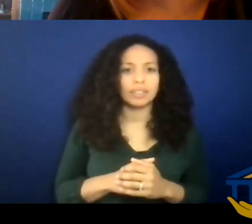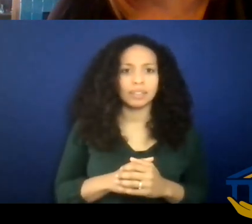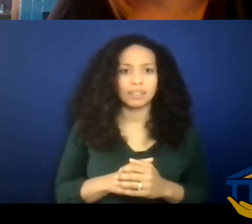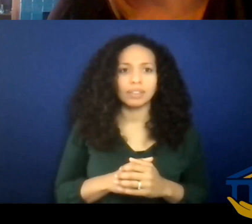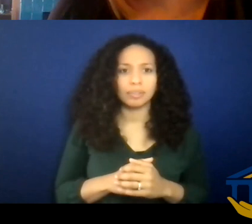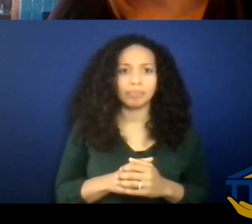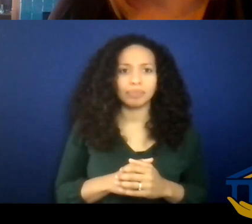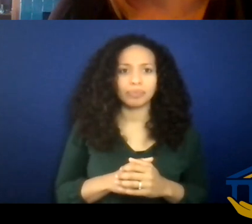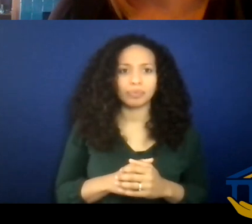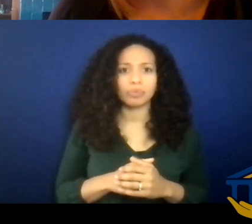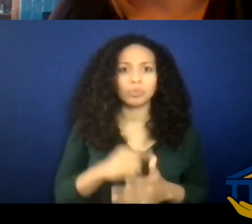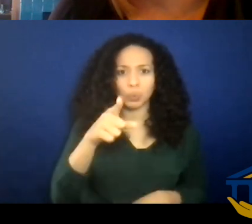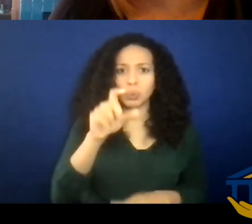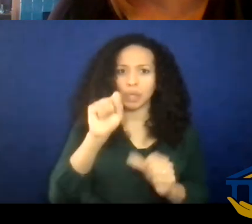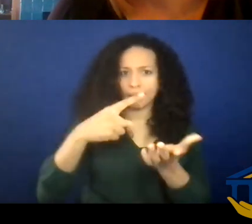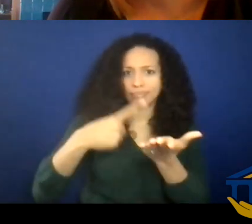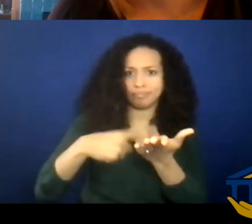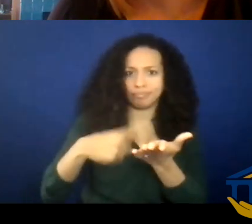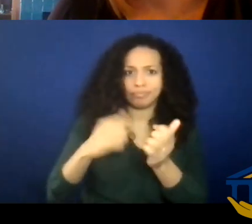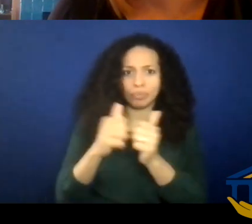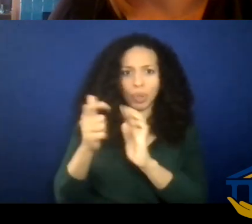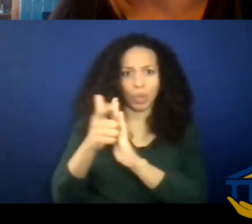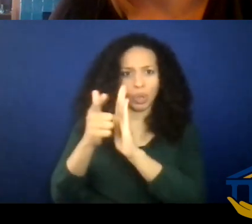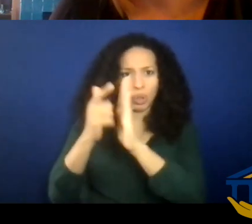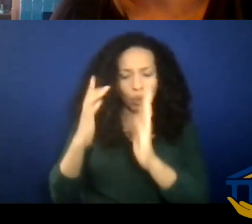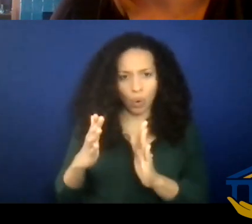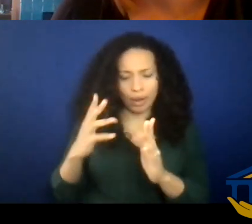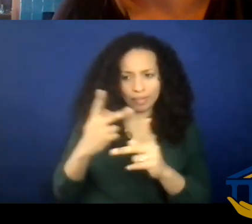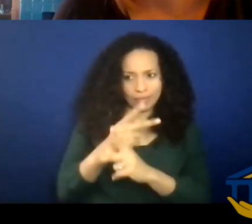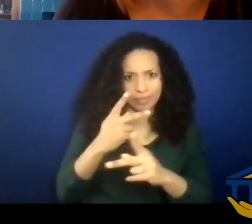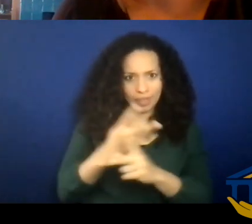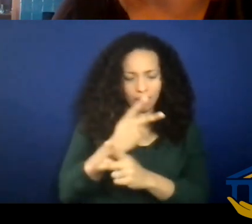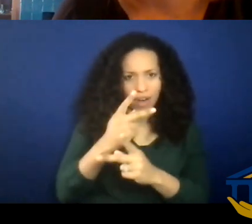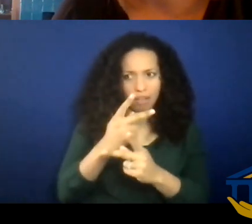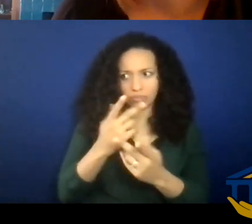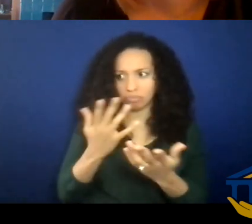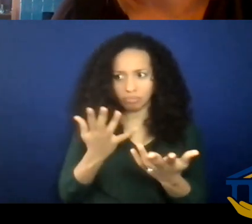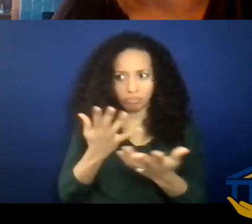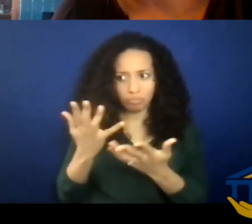you can talk to your attorney about to figure out, um, if there's an arrangement that can work